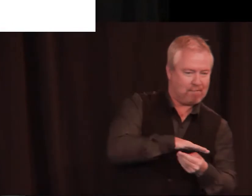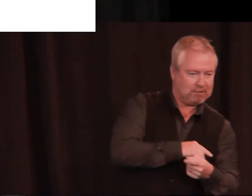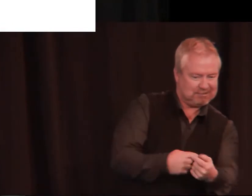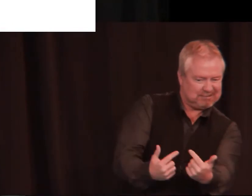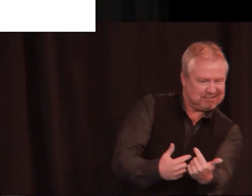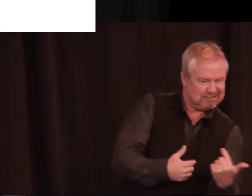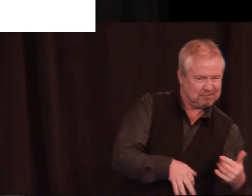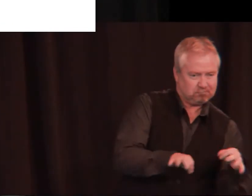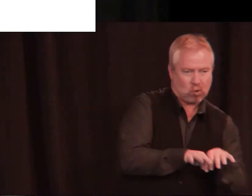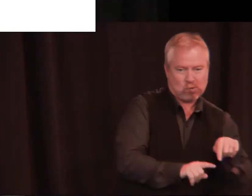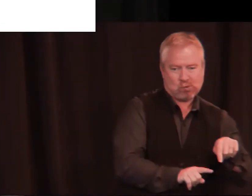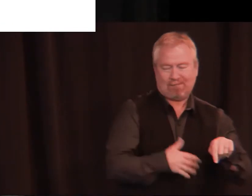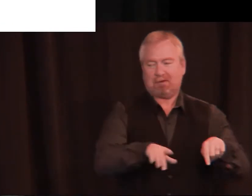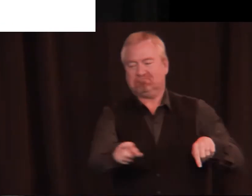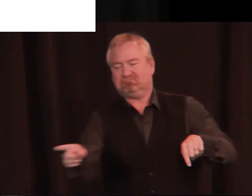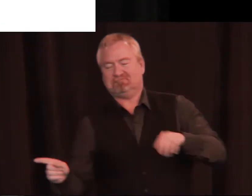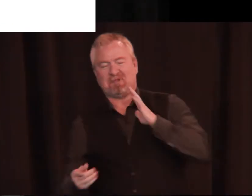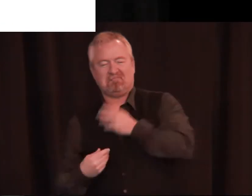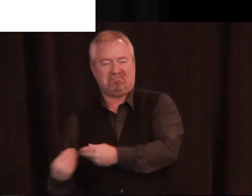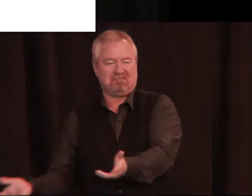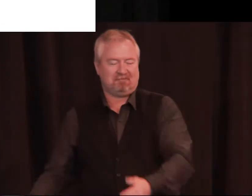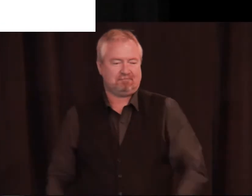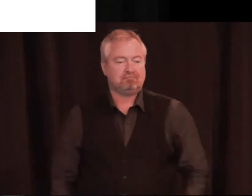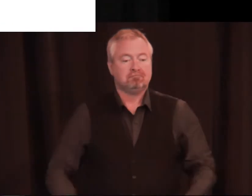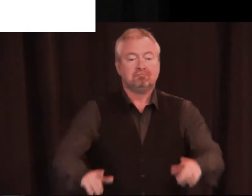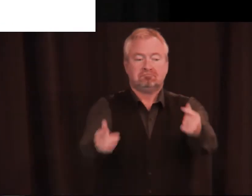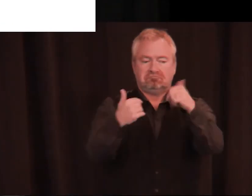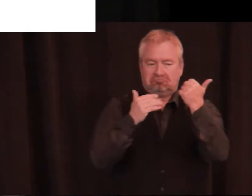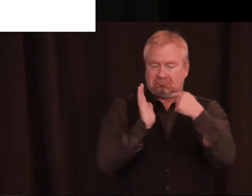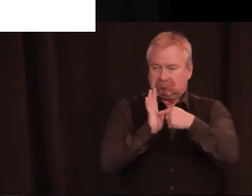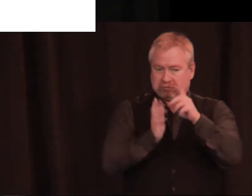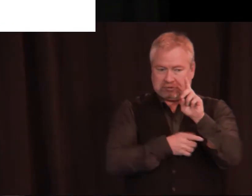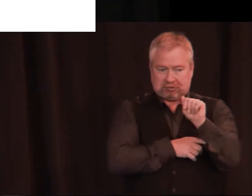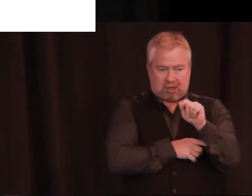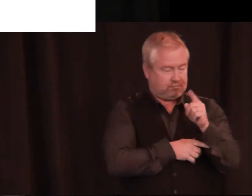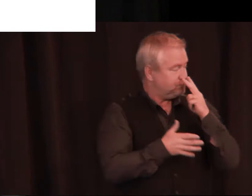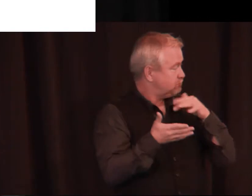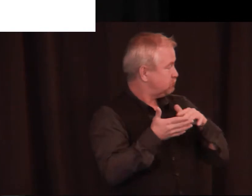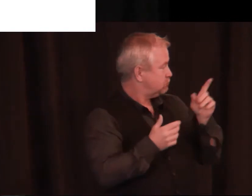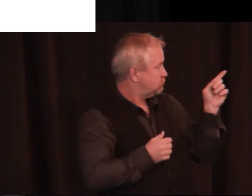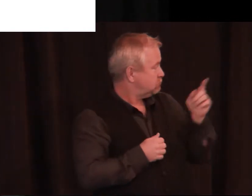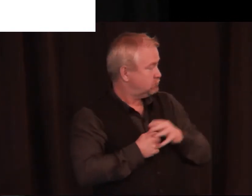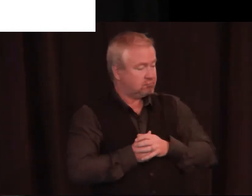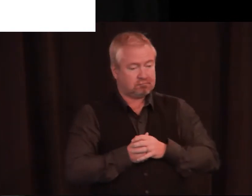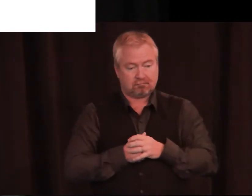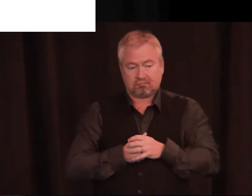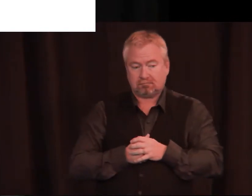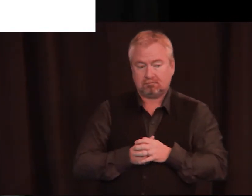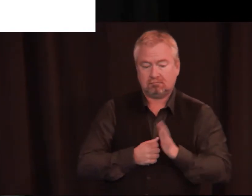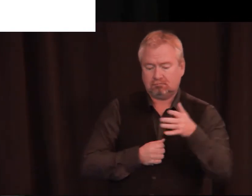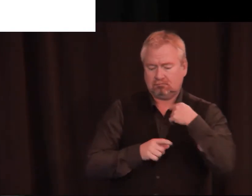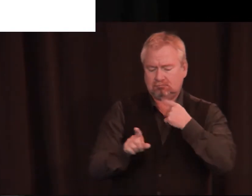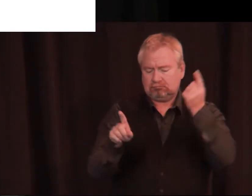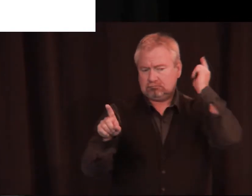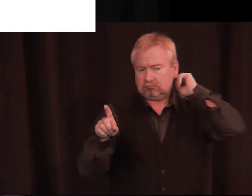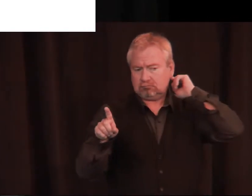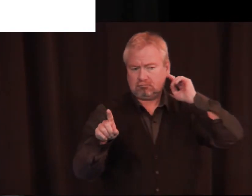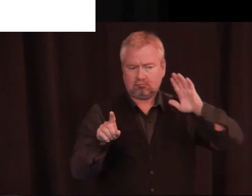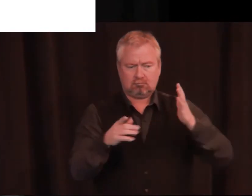So, as I present the data from this study, I do want you to keep in the back of your mind, there's some caveats to this study.